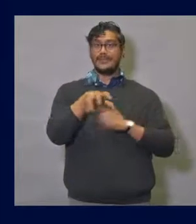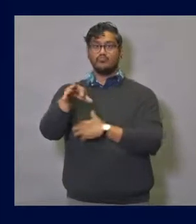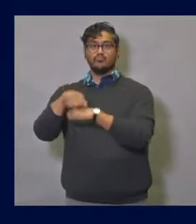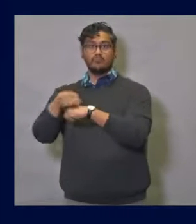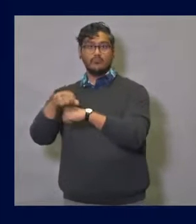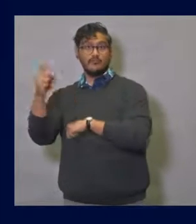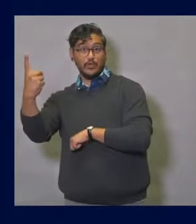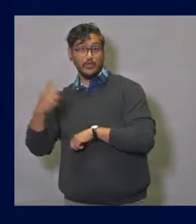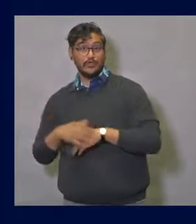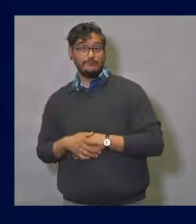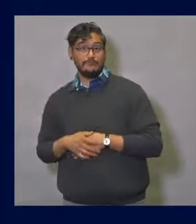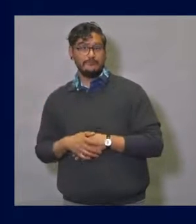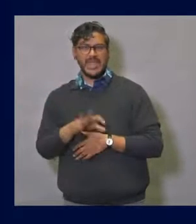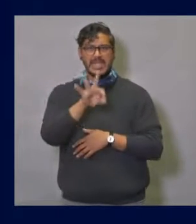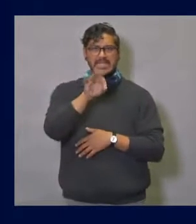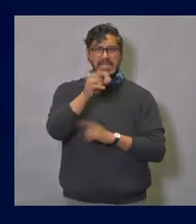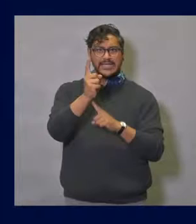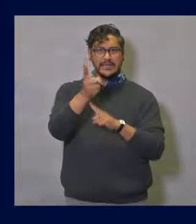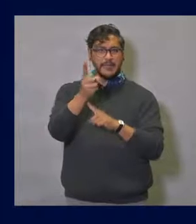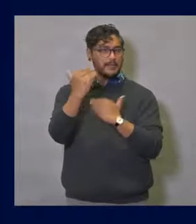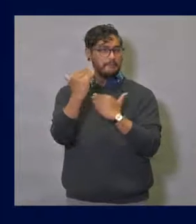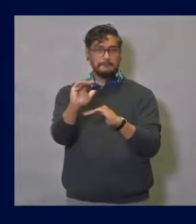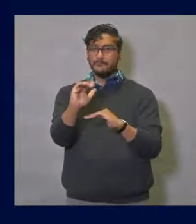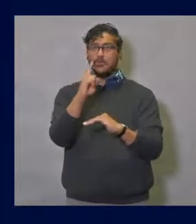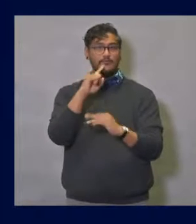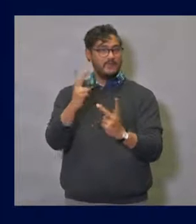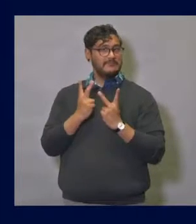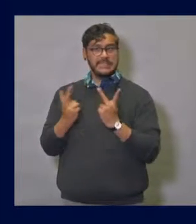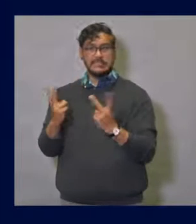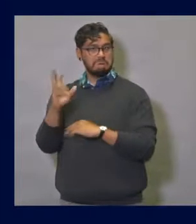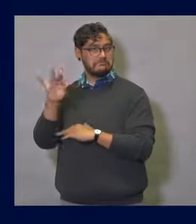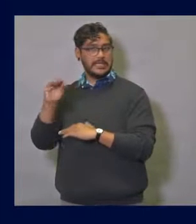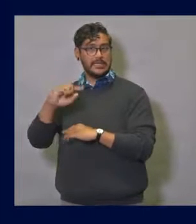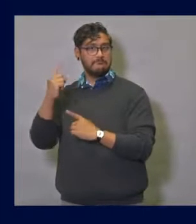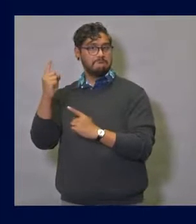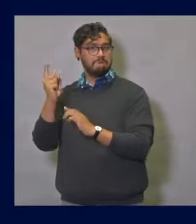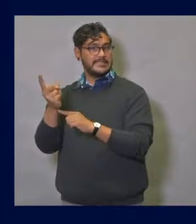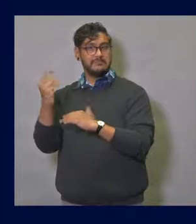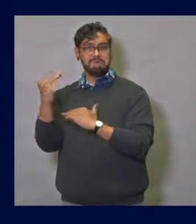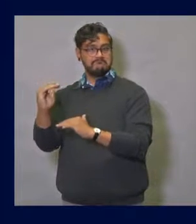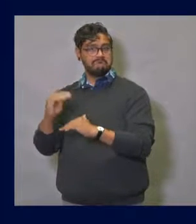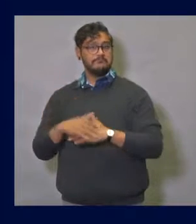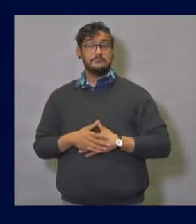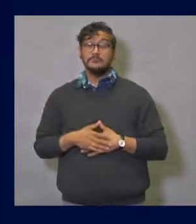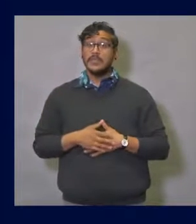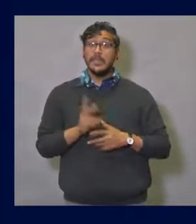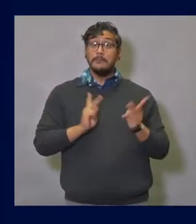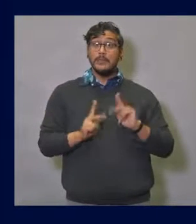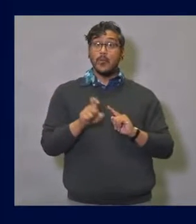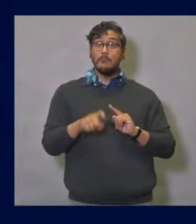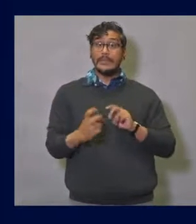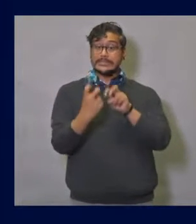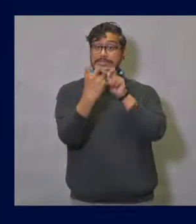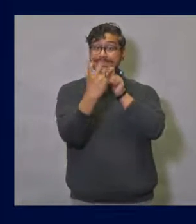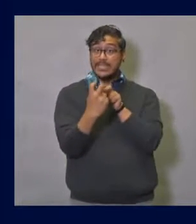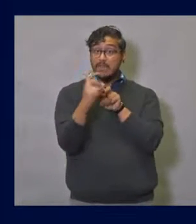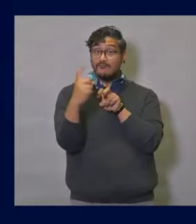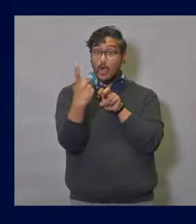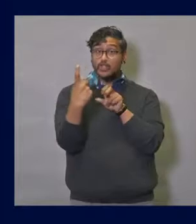HAVE RESERVATIONS, GUESTS ARE LIMITED TO A 90 MINUTE TIME